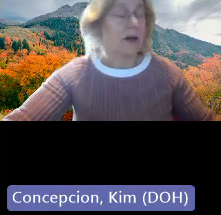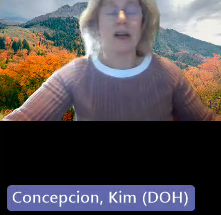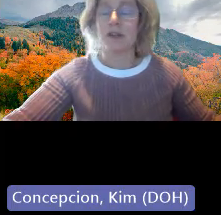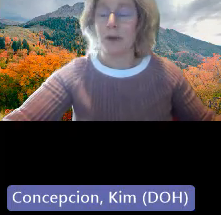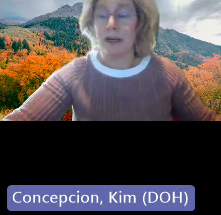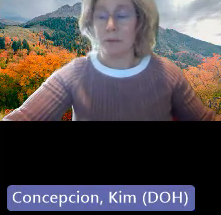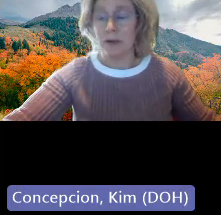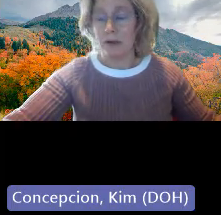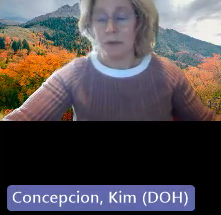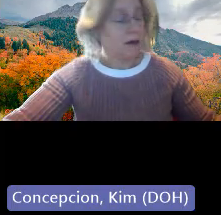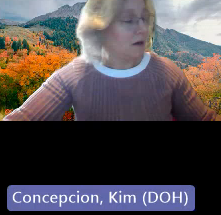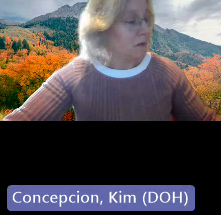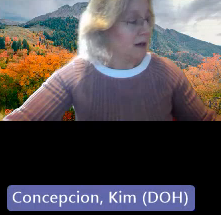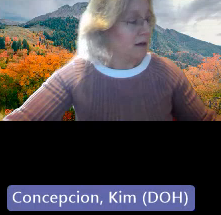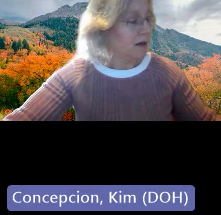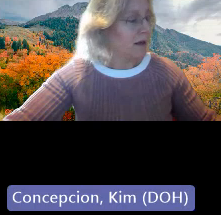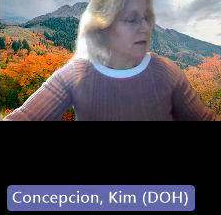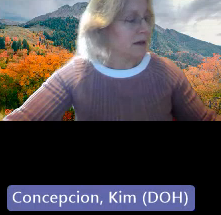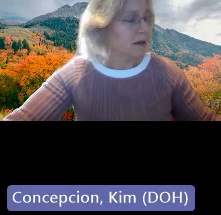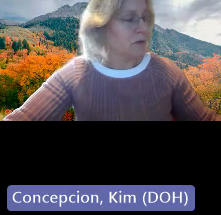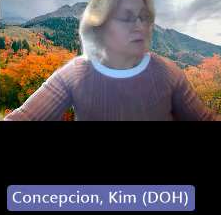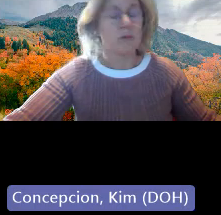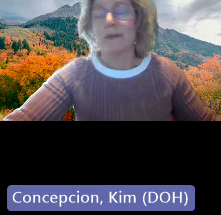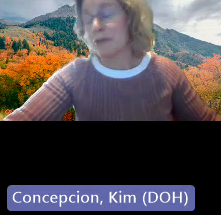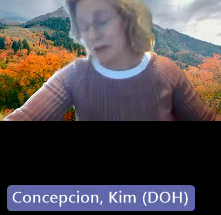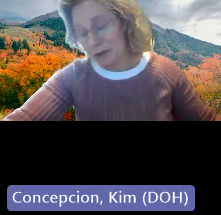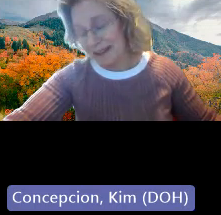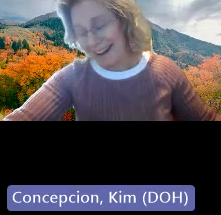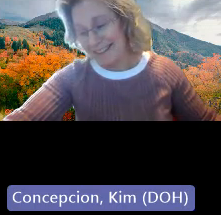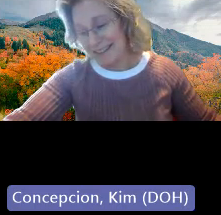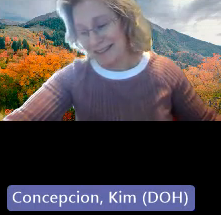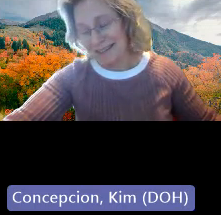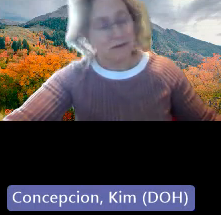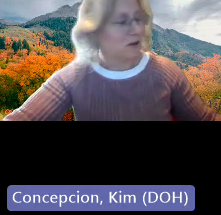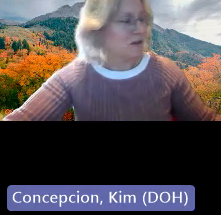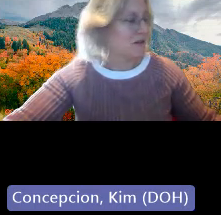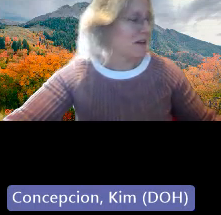sorry, I should back up a little minute. A minute. And introduce Allison first.